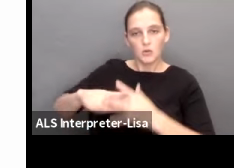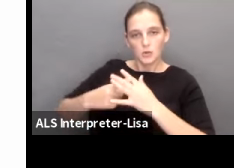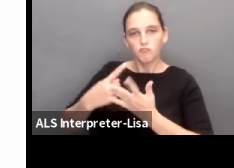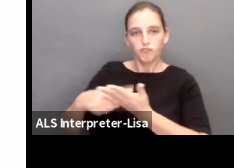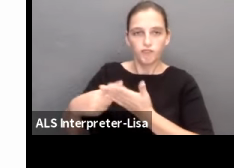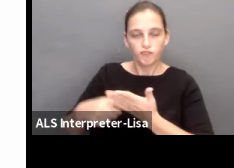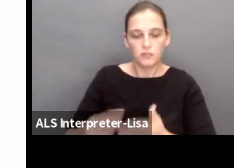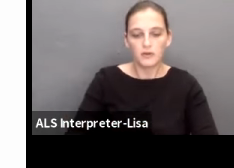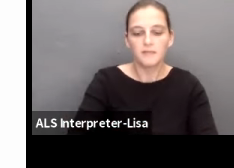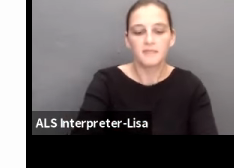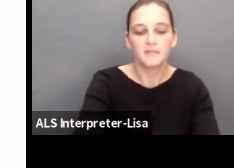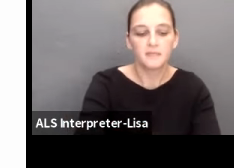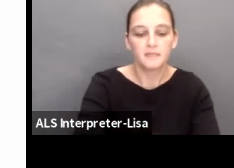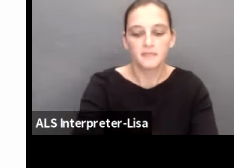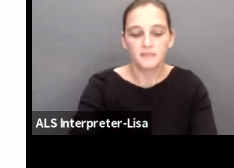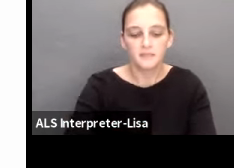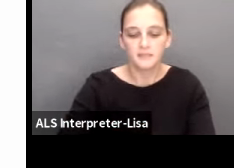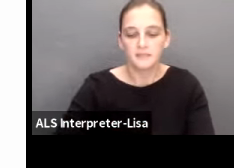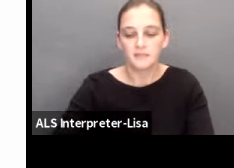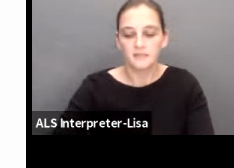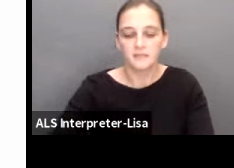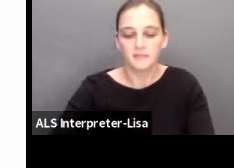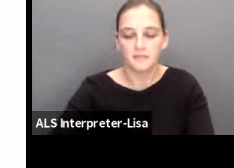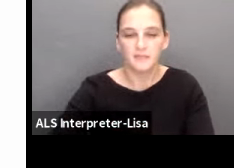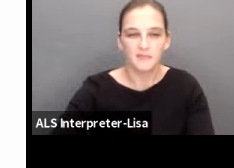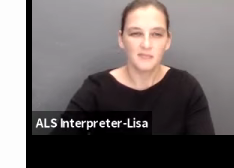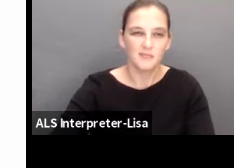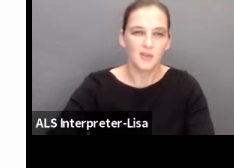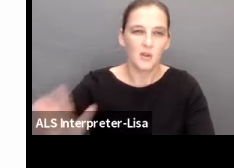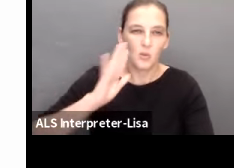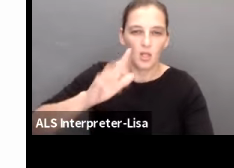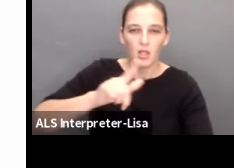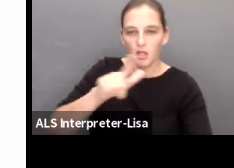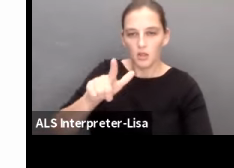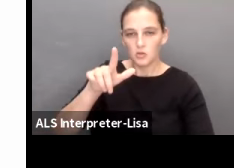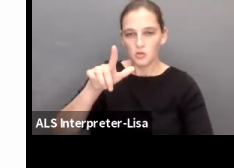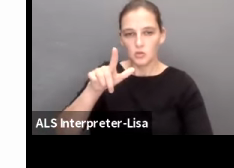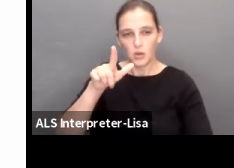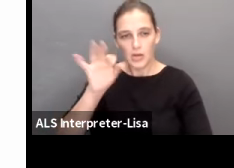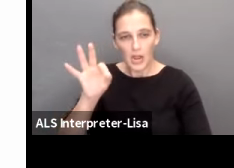I said it won't be until you know, maybe the 29th or the 30th before it would move through